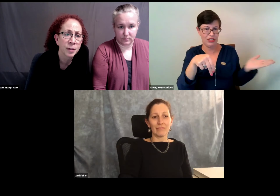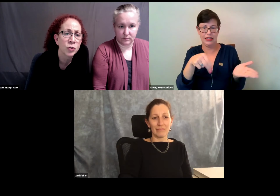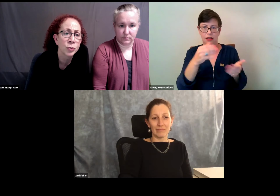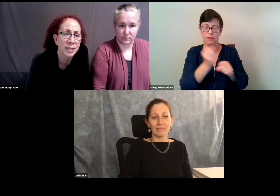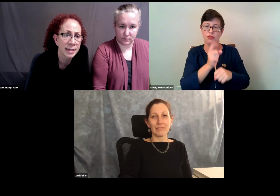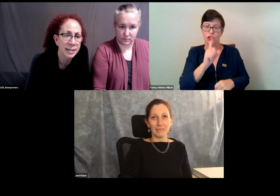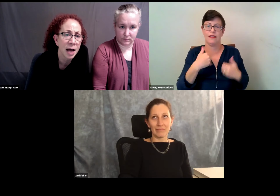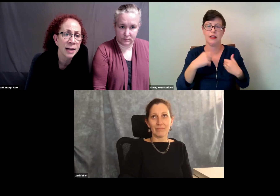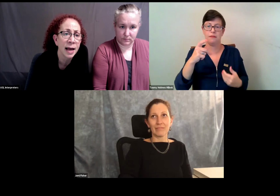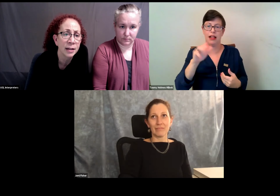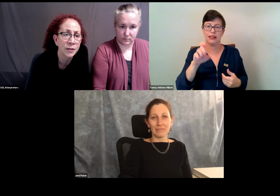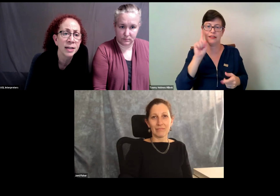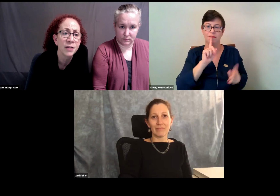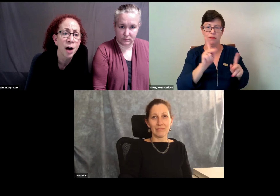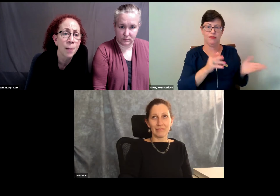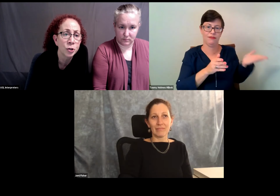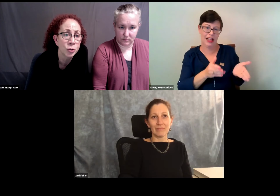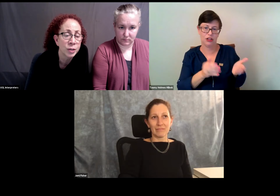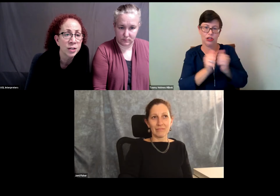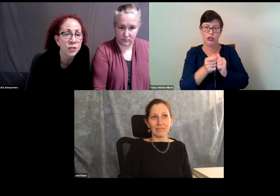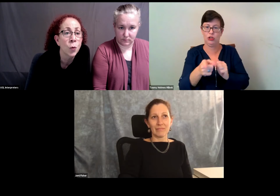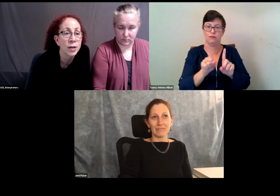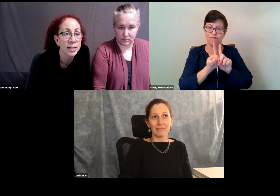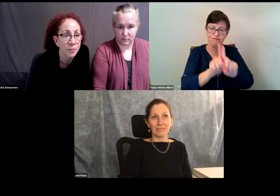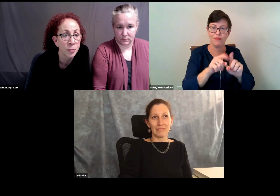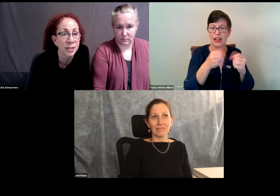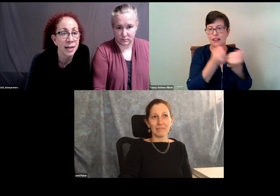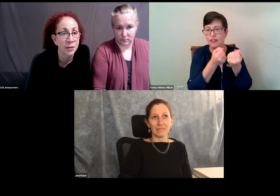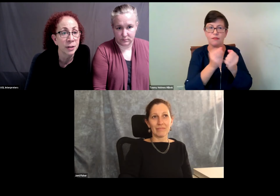so stand aside elevate give opportunities for deaf people to take the lead.